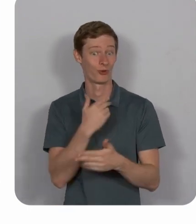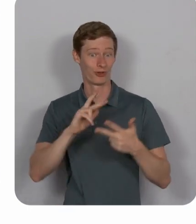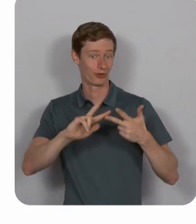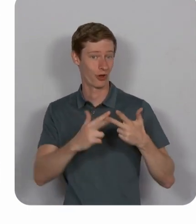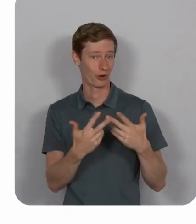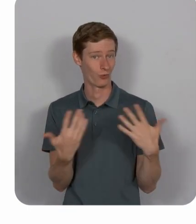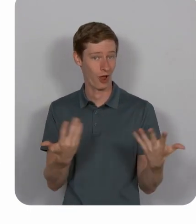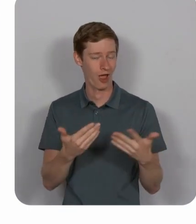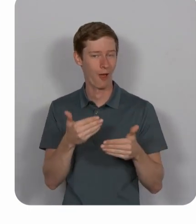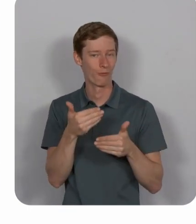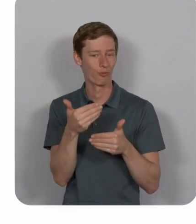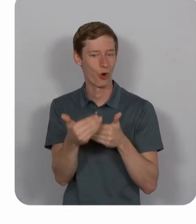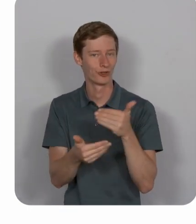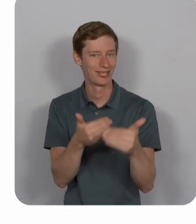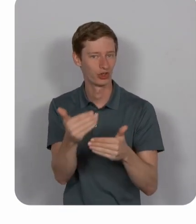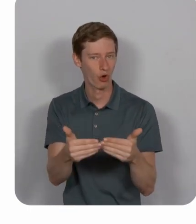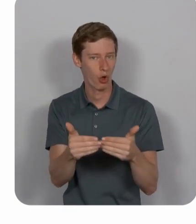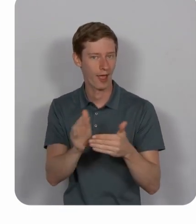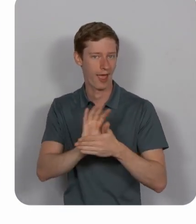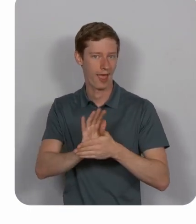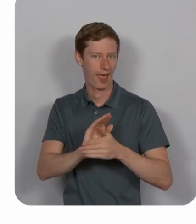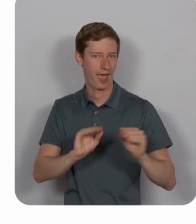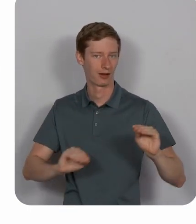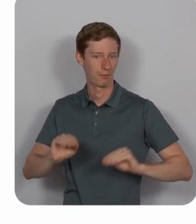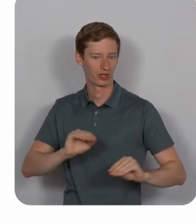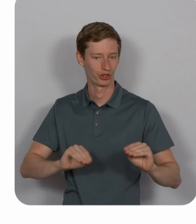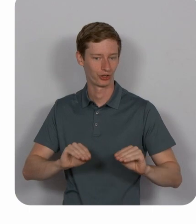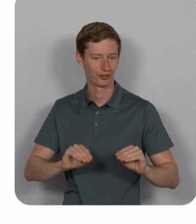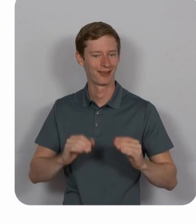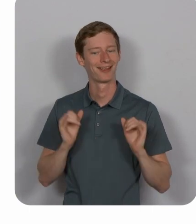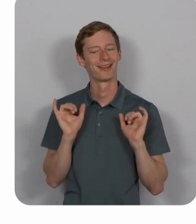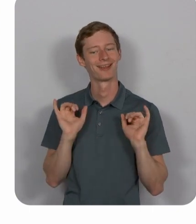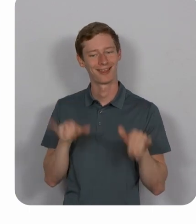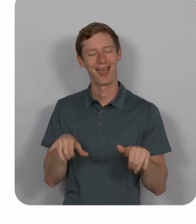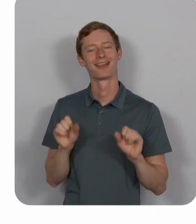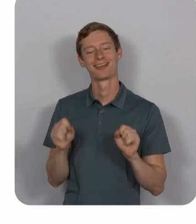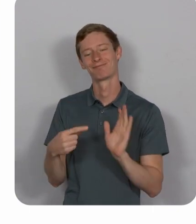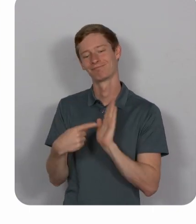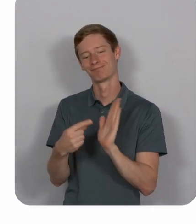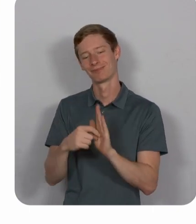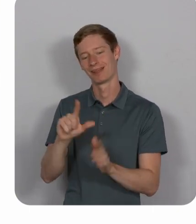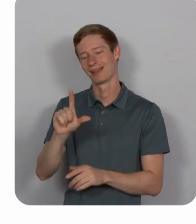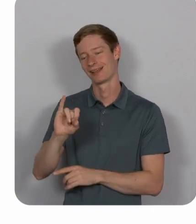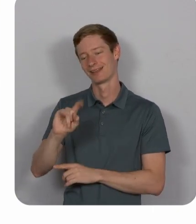We can see how that works with Lizzie, our four-legged 3D character.